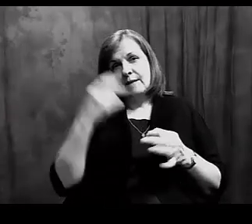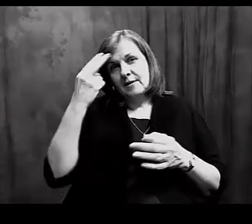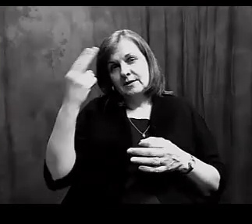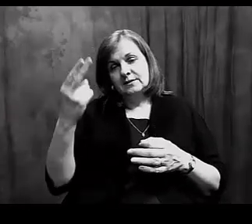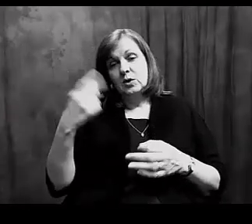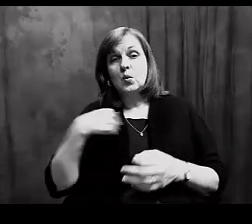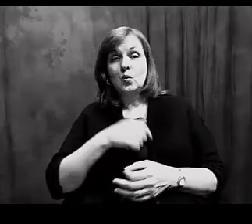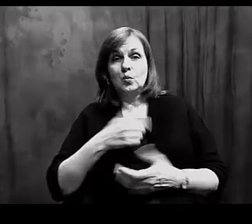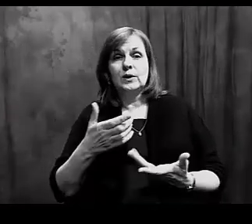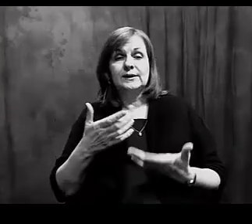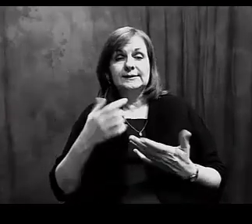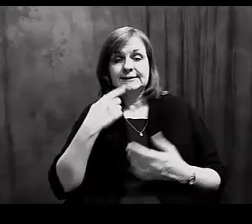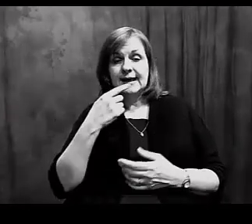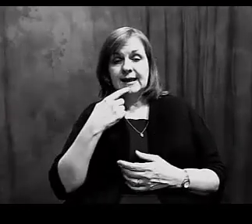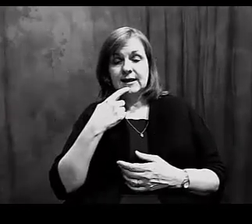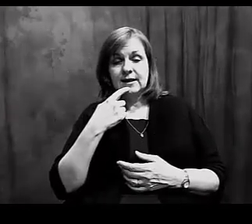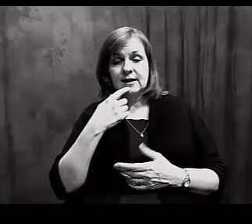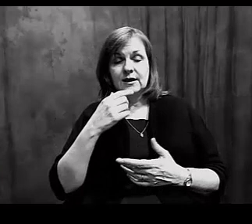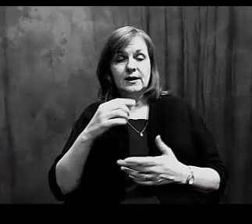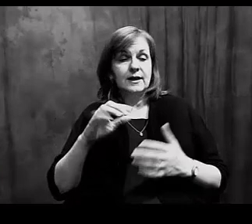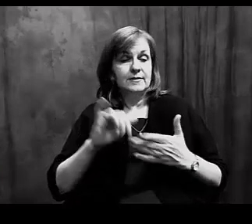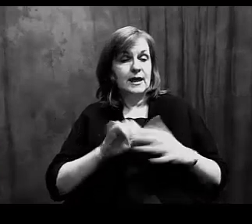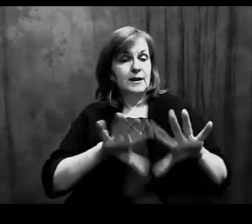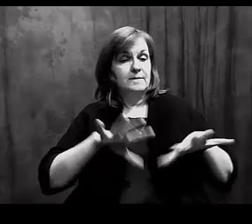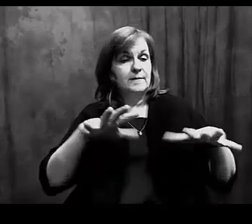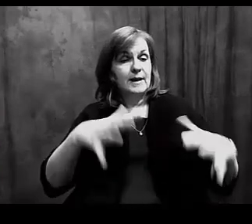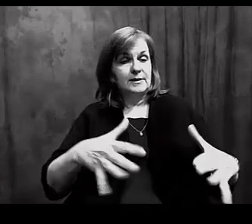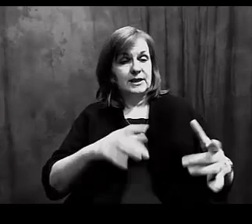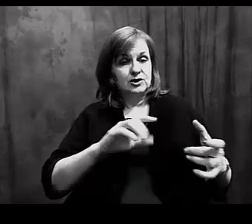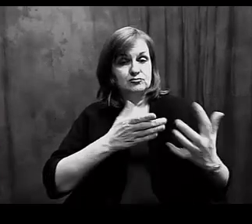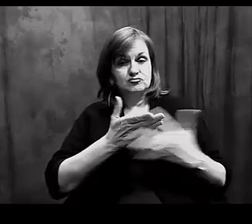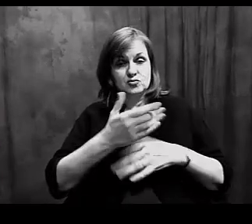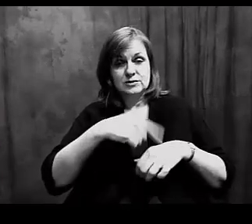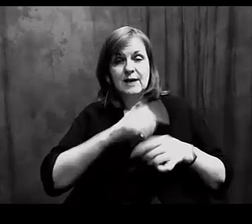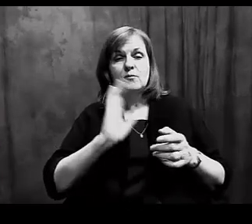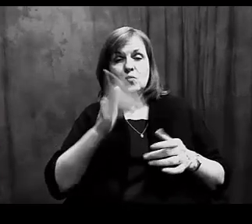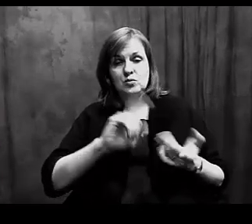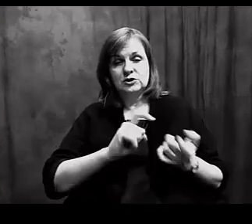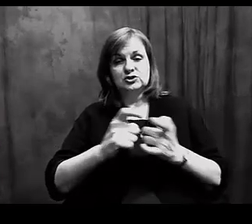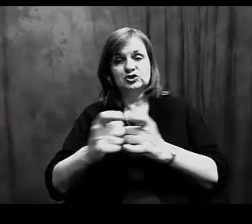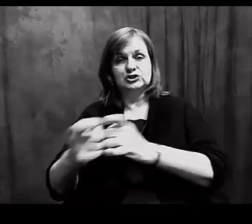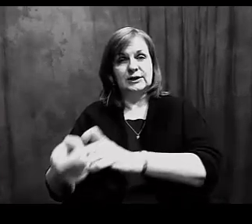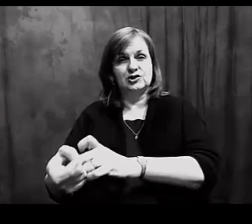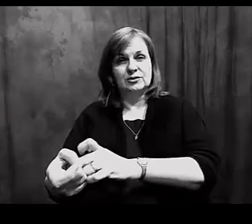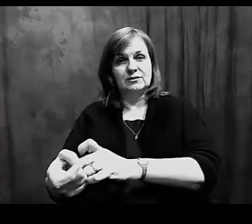we're suggesting as our hypothesis that populations change over time